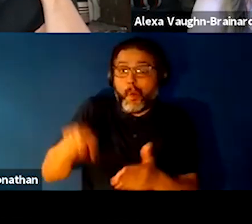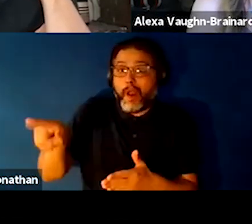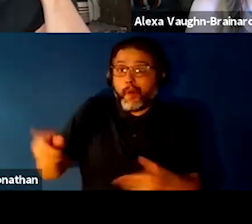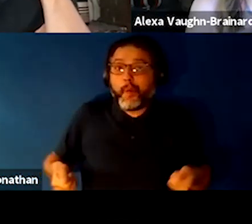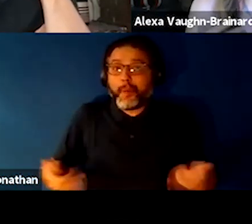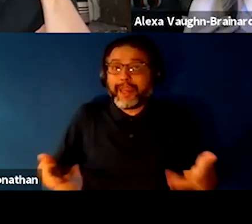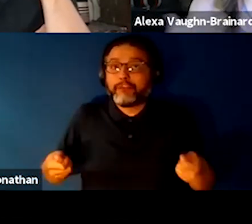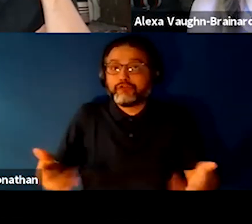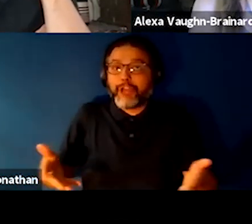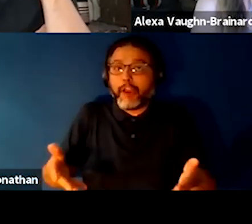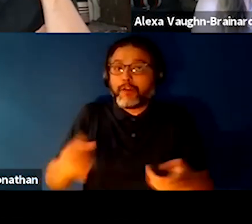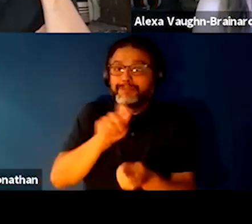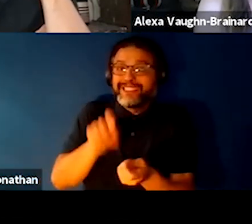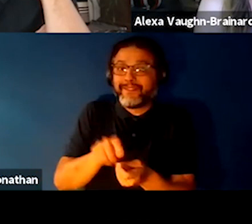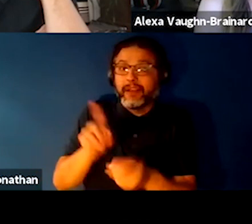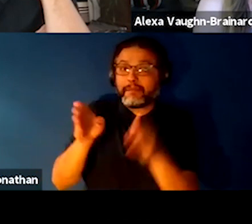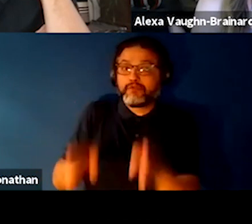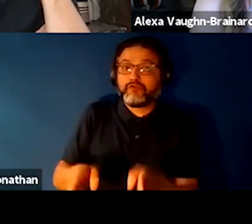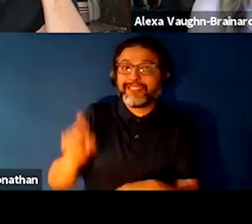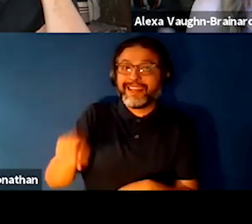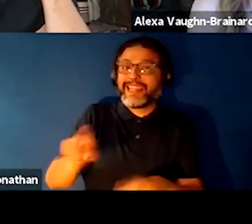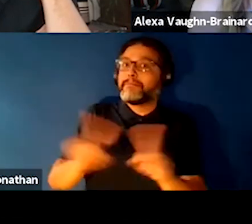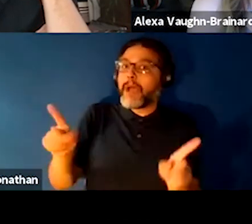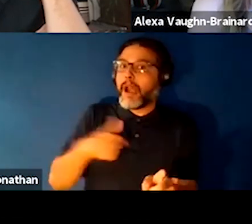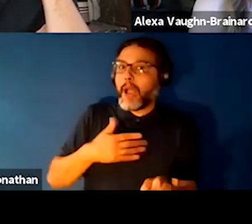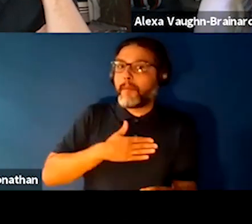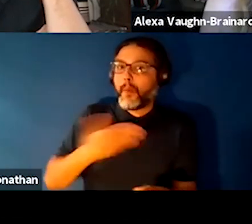but I’m willing to talk to them, and figure it out and find out, like, how we can overlap